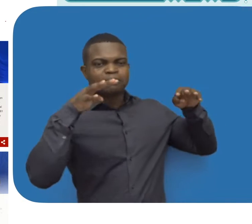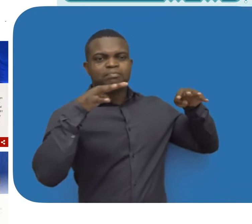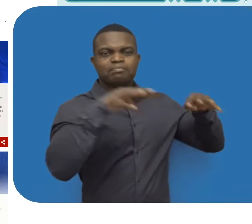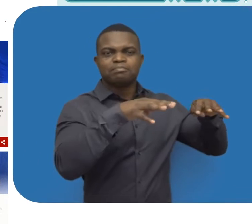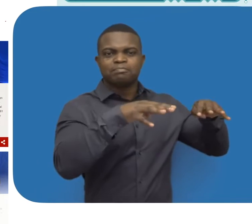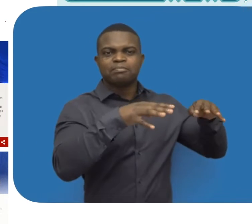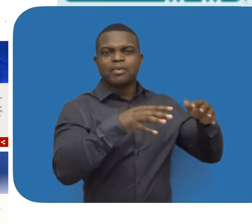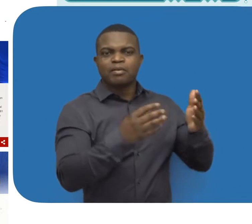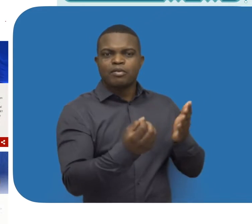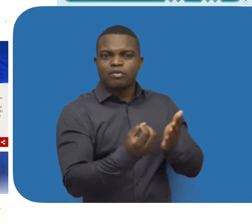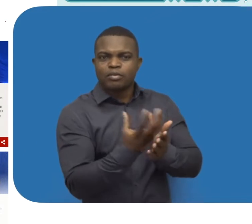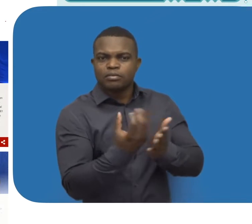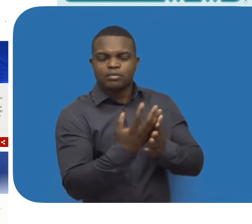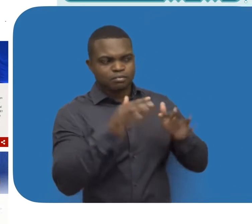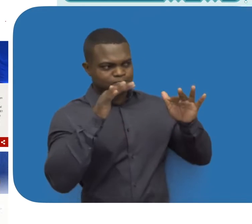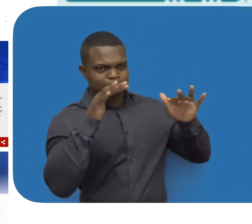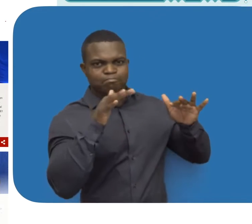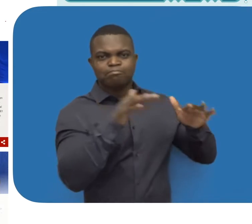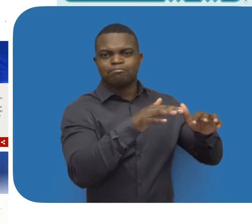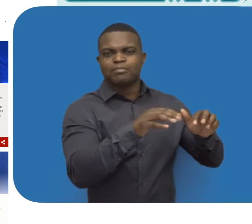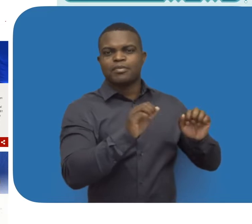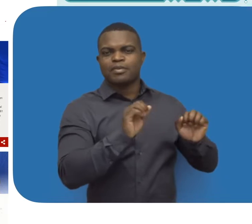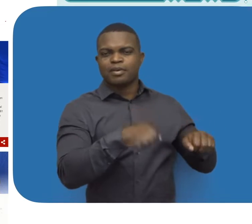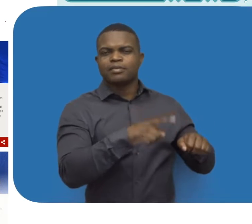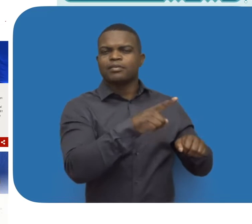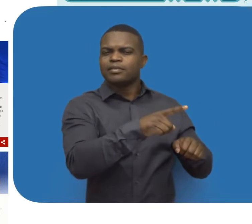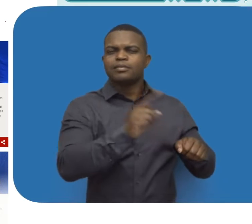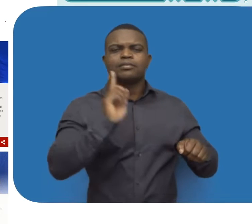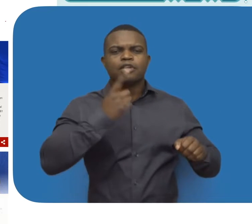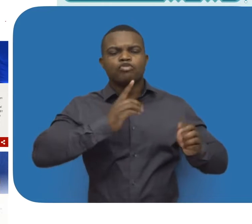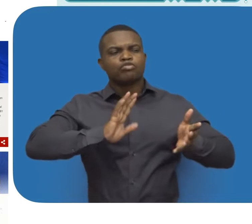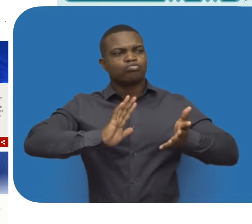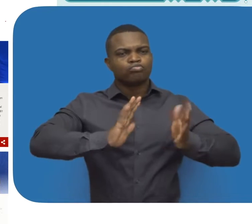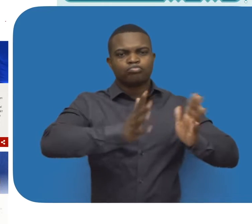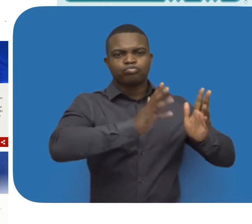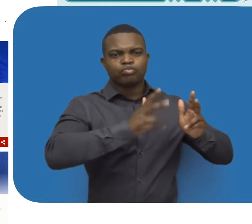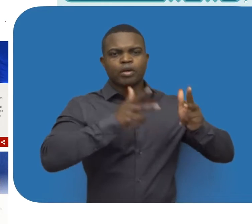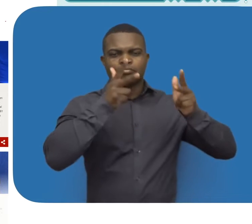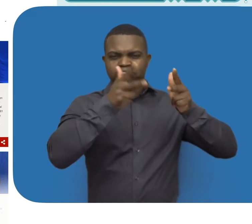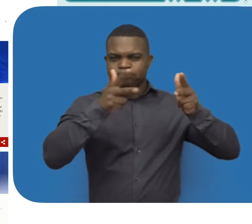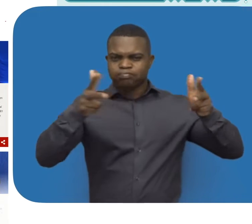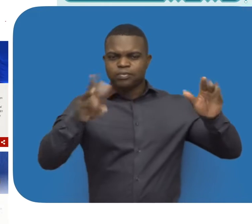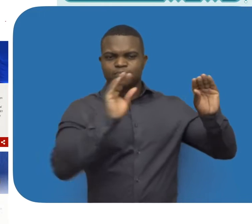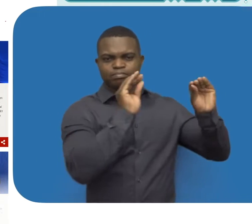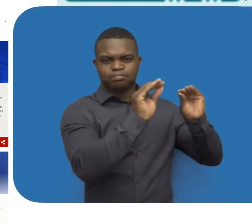It provides all recordings with optional German subtitles and its design focusses on making it easy